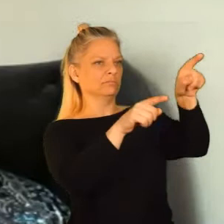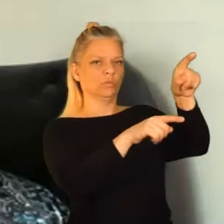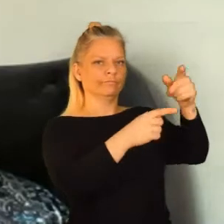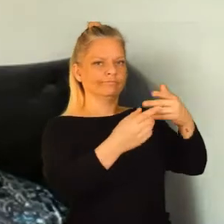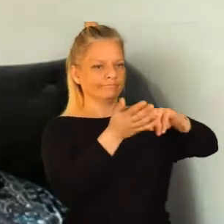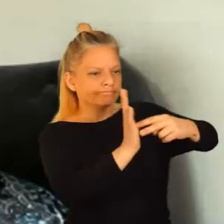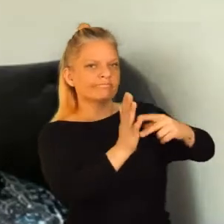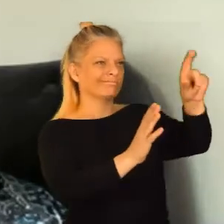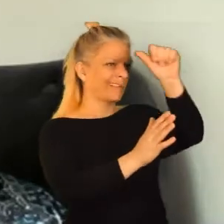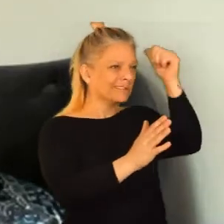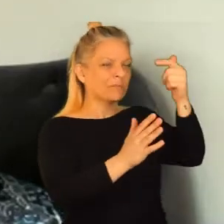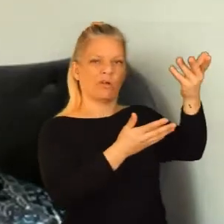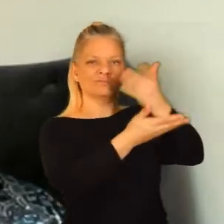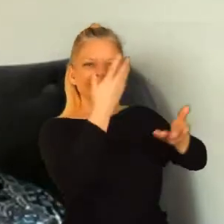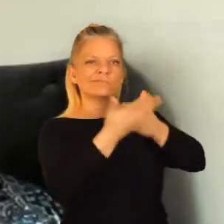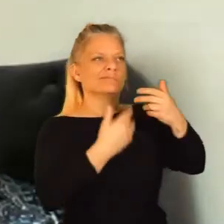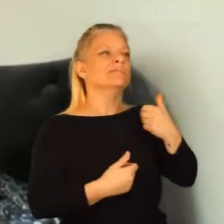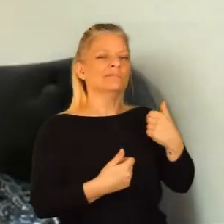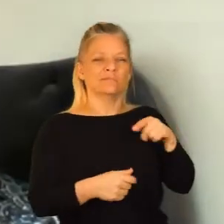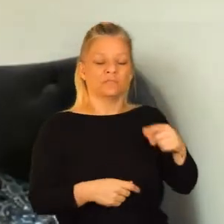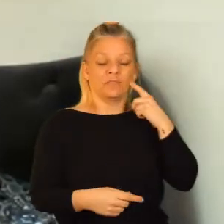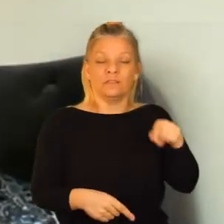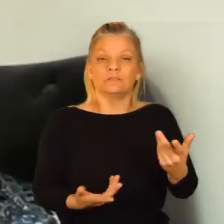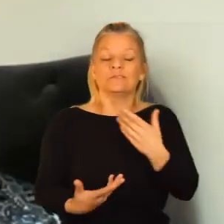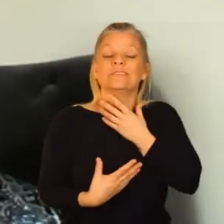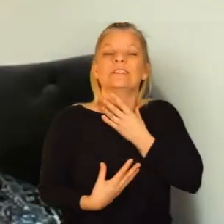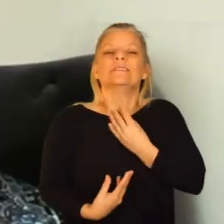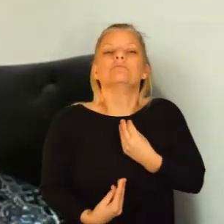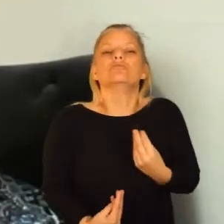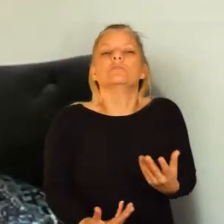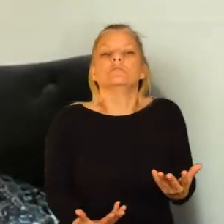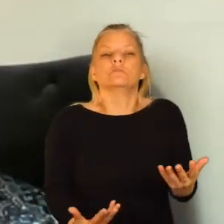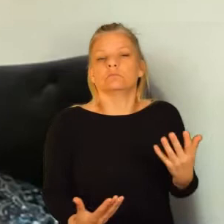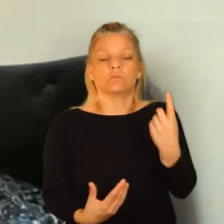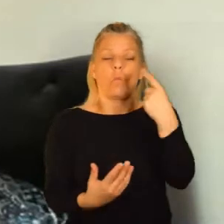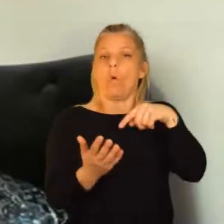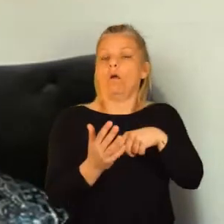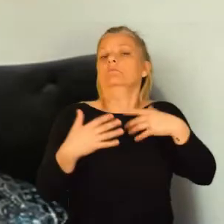at nine just to say you're alive - which was someone local to me um Linda Hart and it was